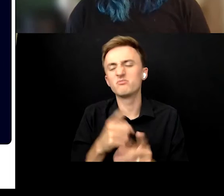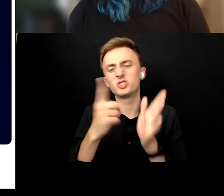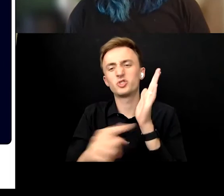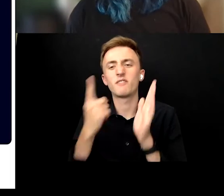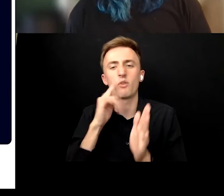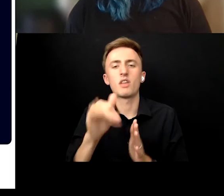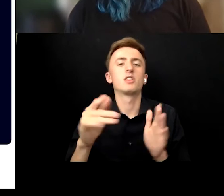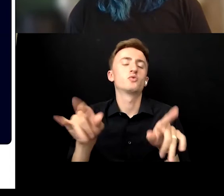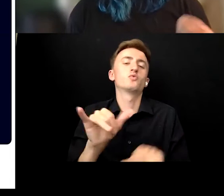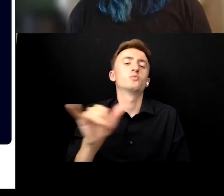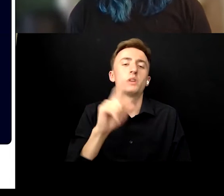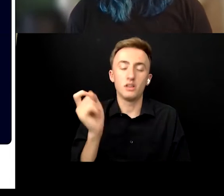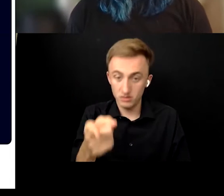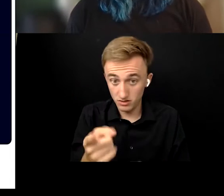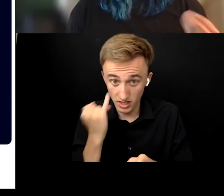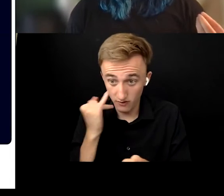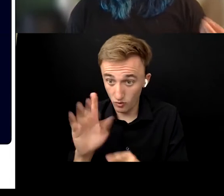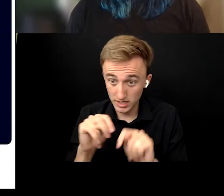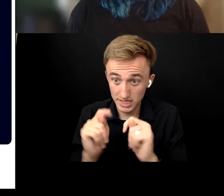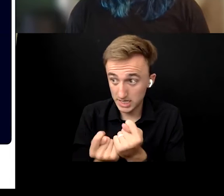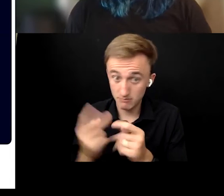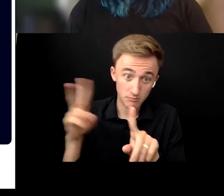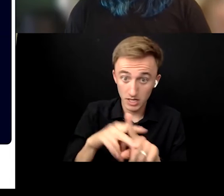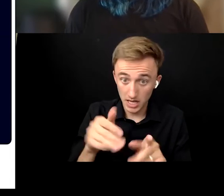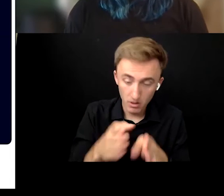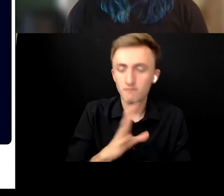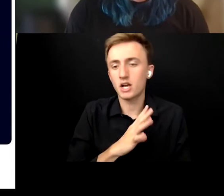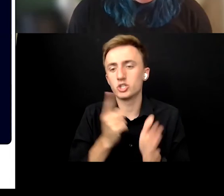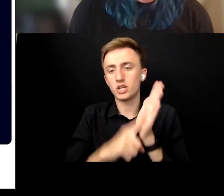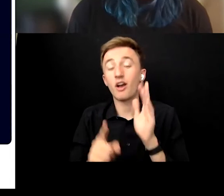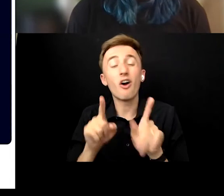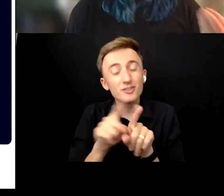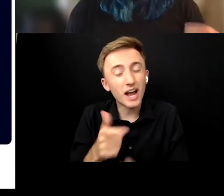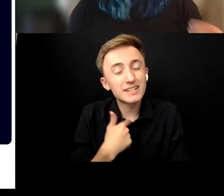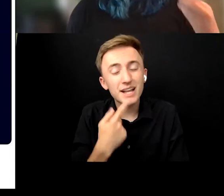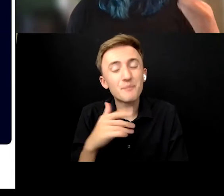that is the way your team is implementing it. I would say also pick one. Pick one unless there